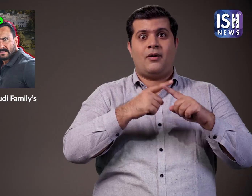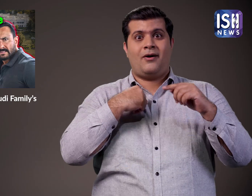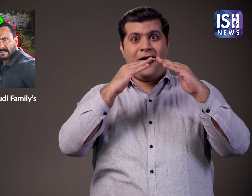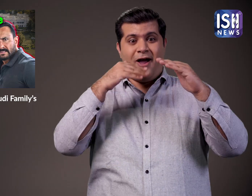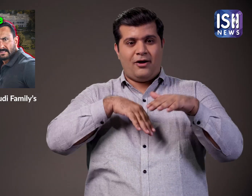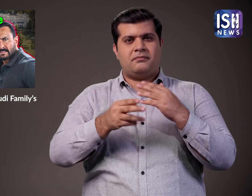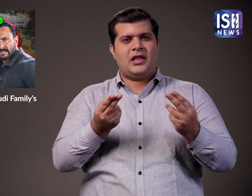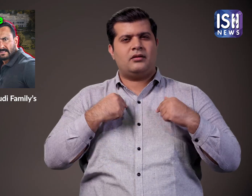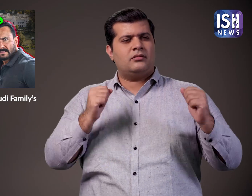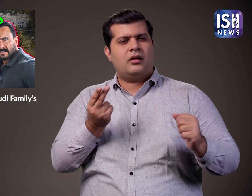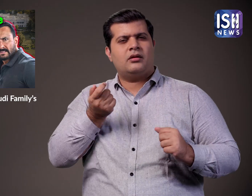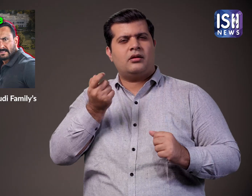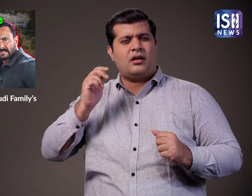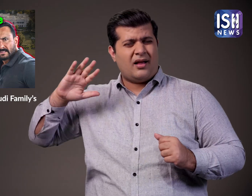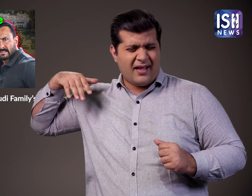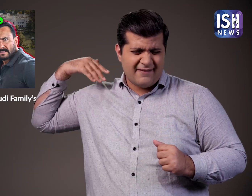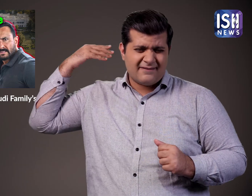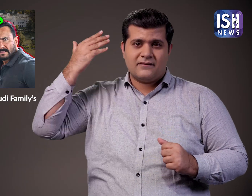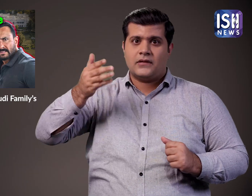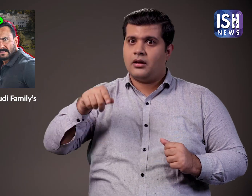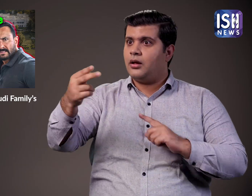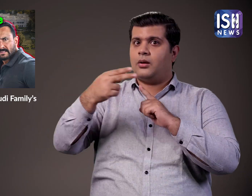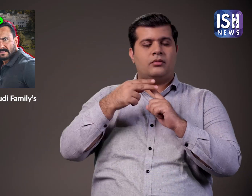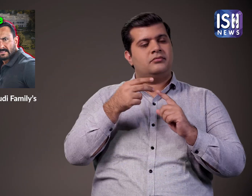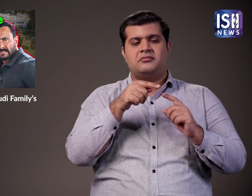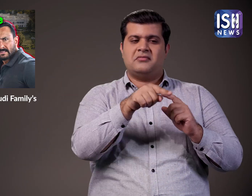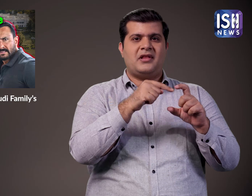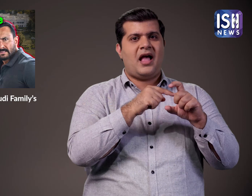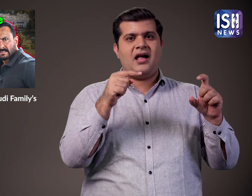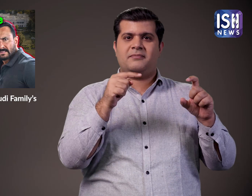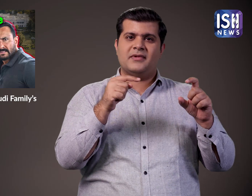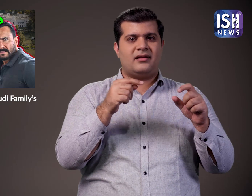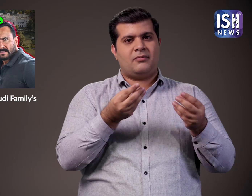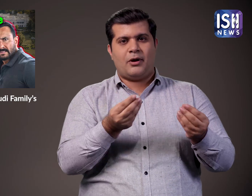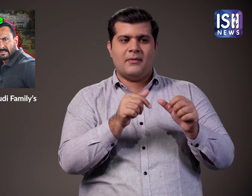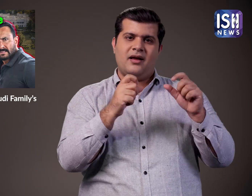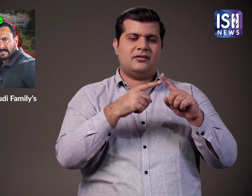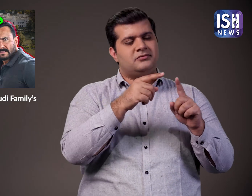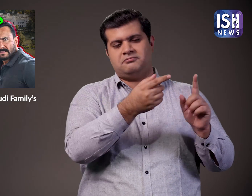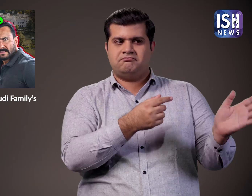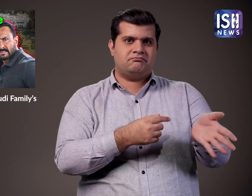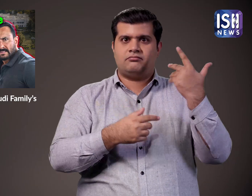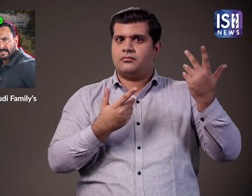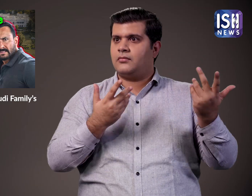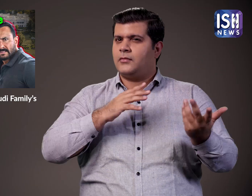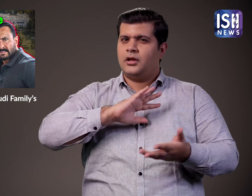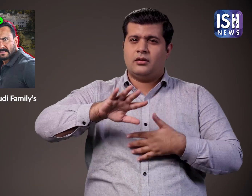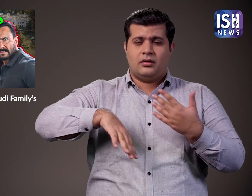Even tenants may suffer if the property is declared as enemy property.